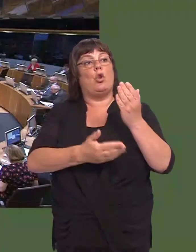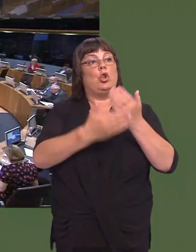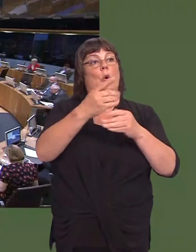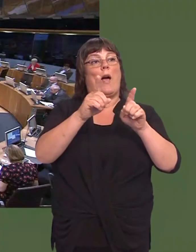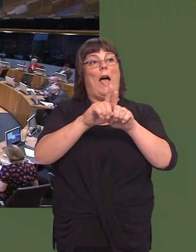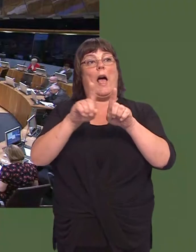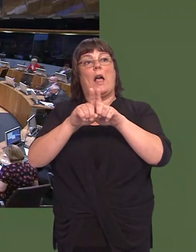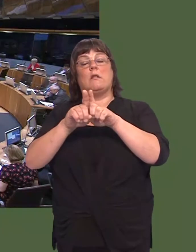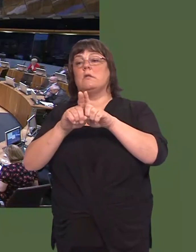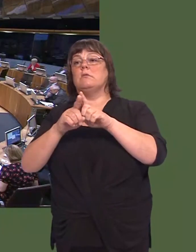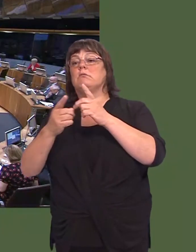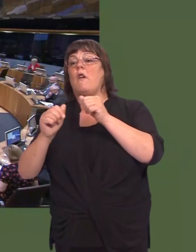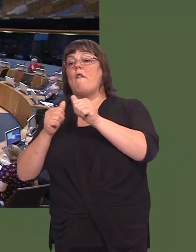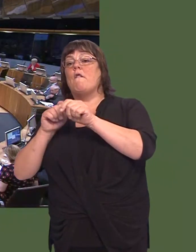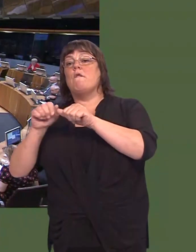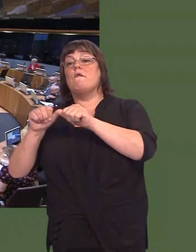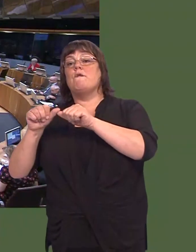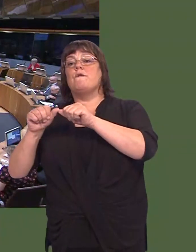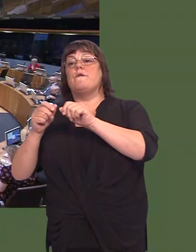Dai Lloyd: Thank you for that response.